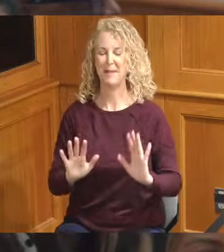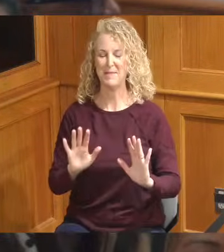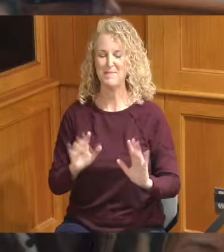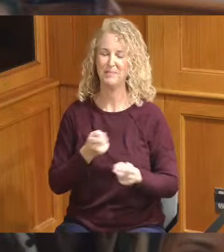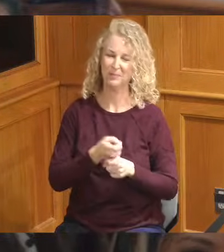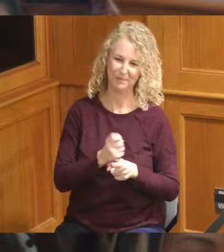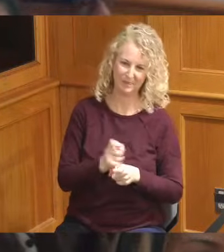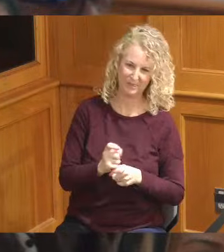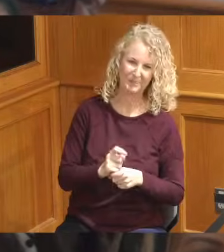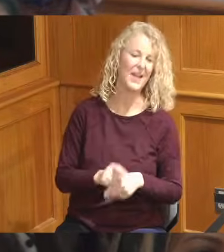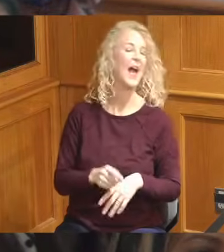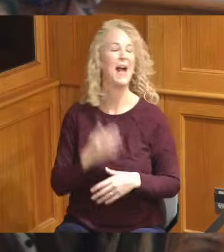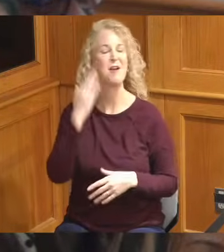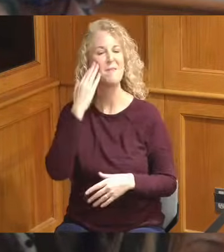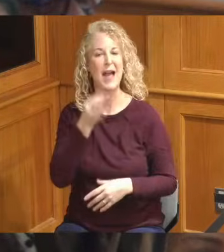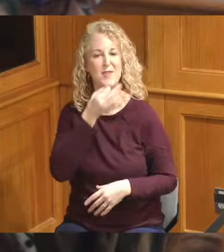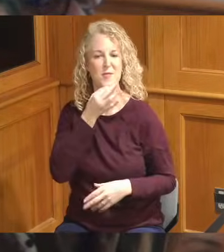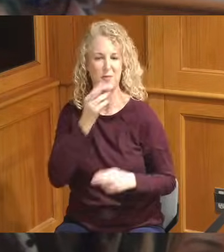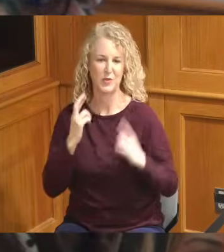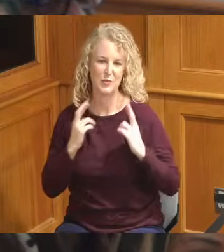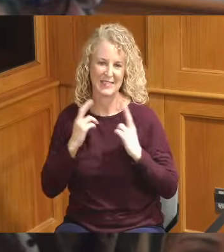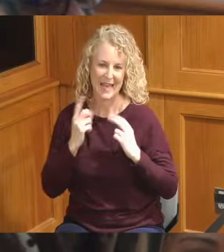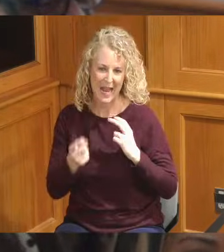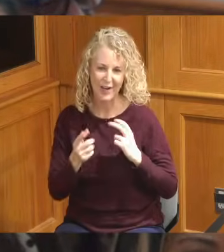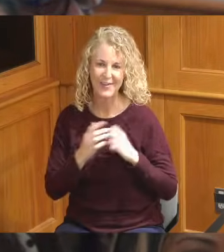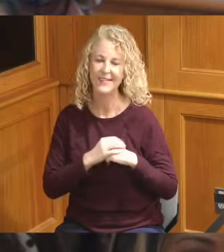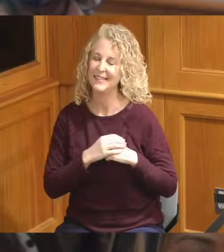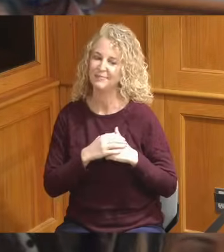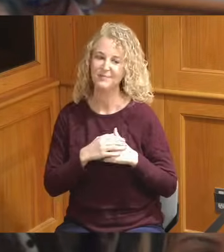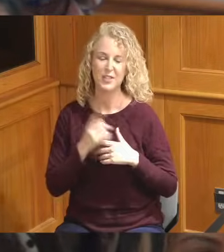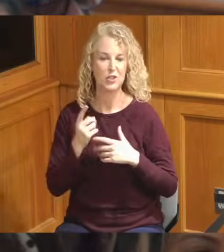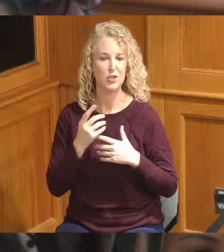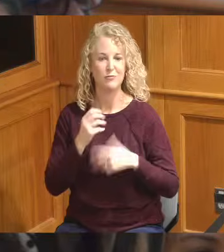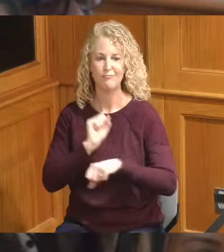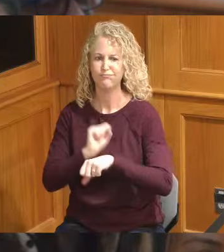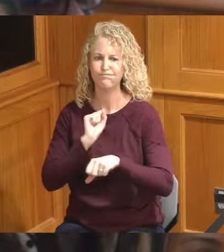I just wish you well in your in your retirement. and you've done so much and helped so many young